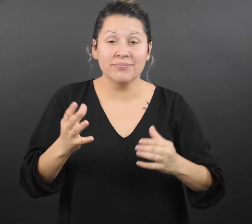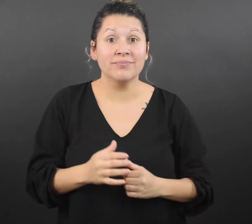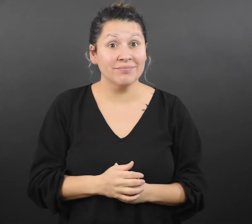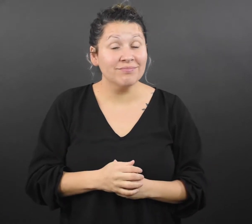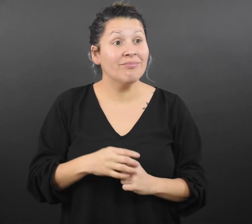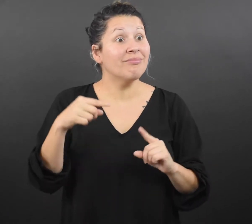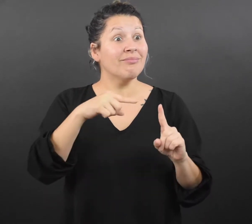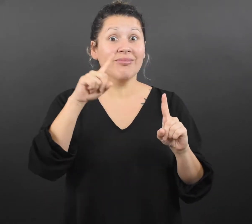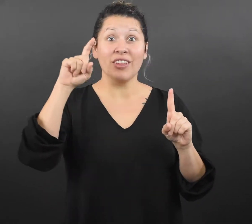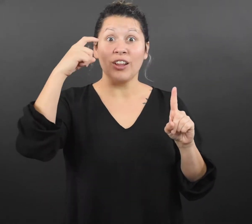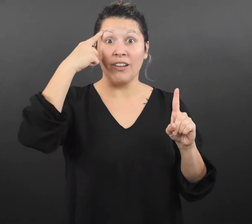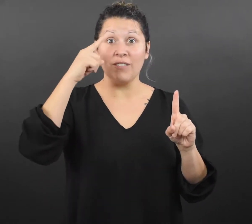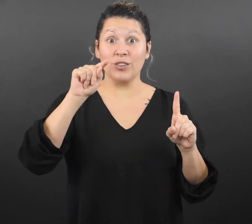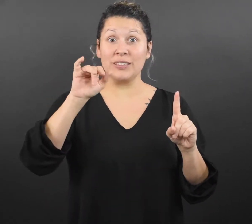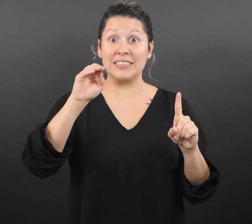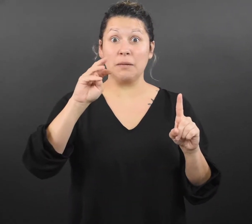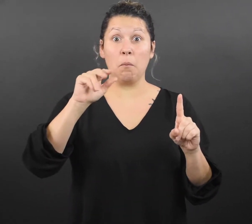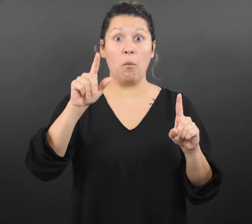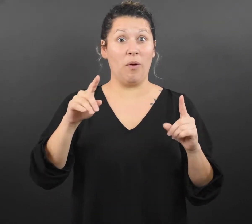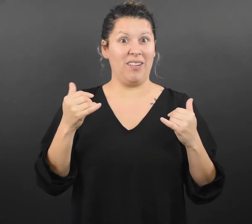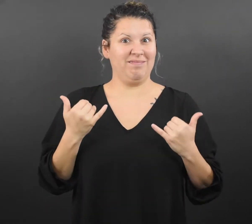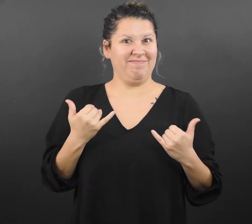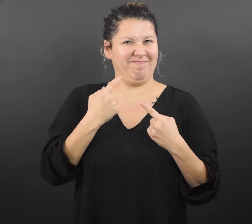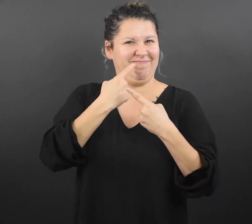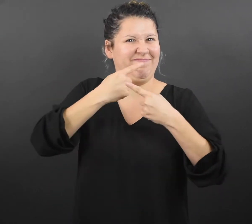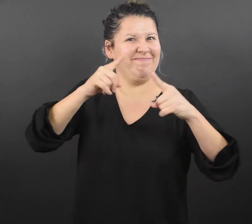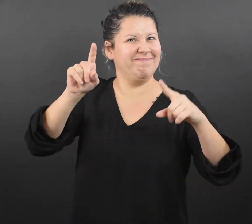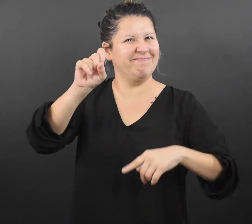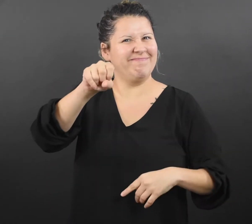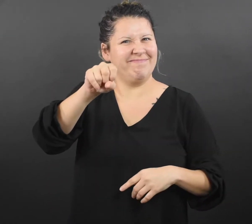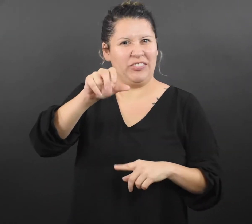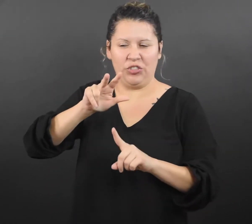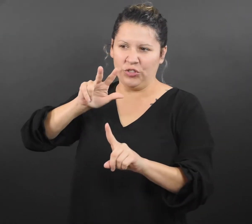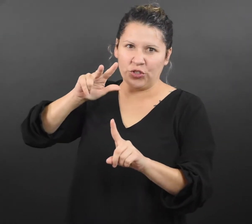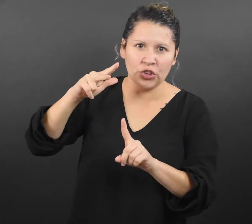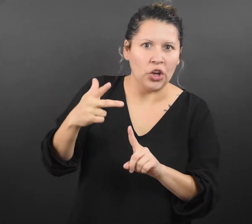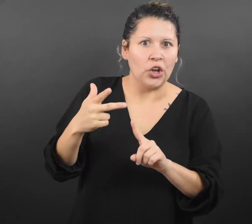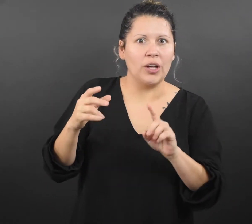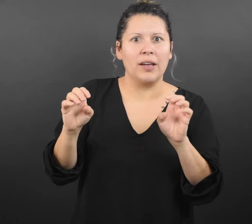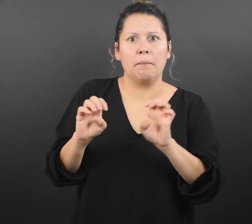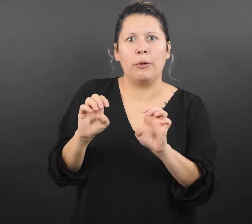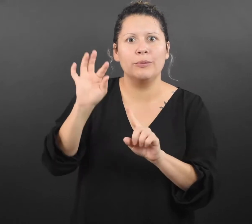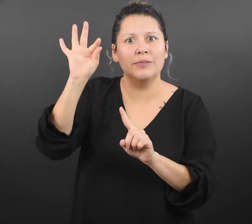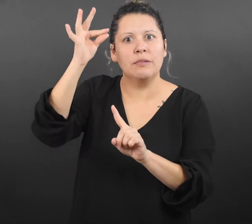Governor Tim Walz today announced the arrival of a third emergency federal medical team